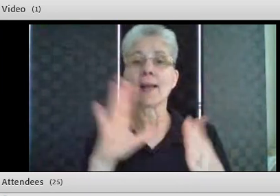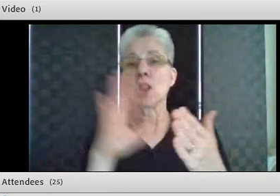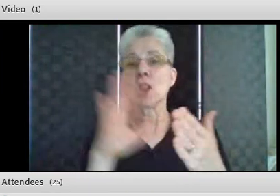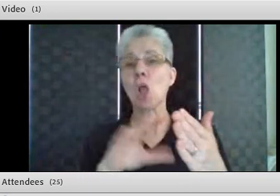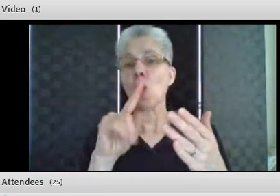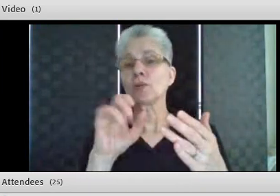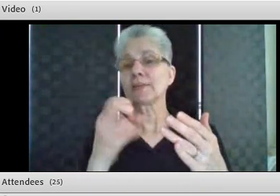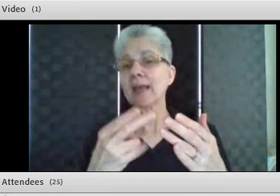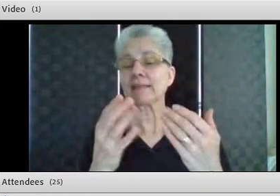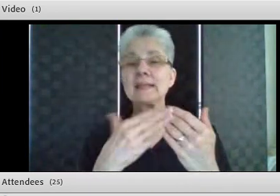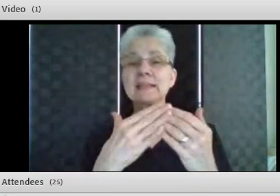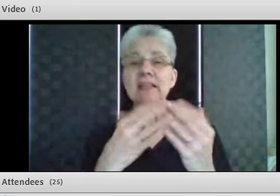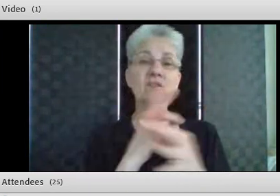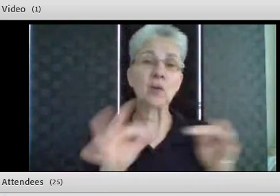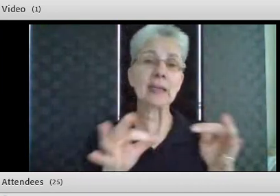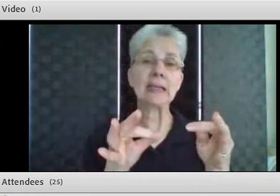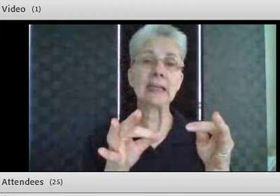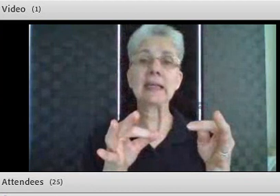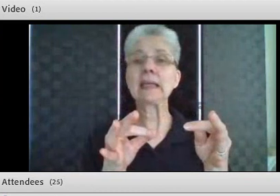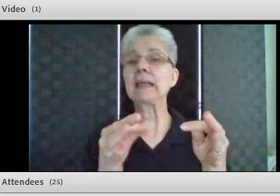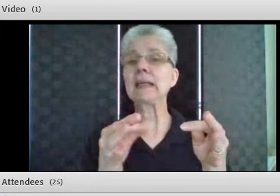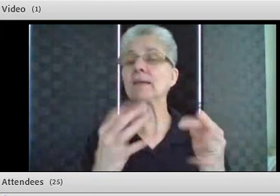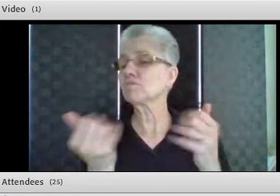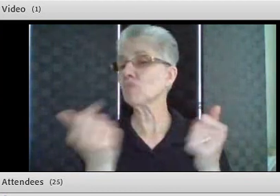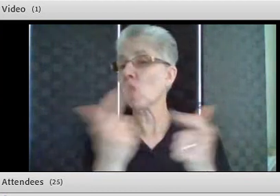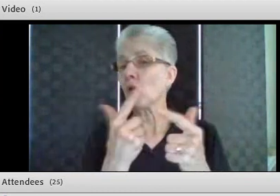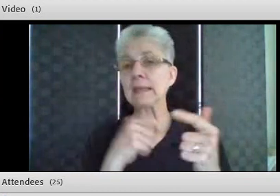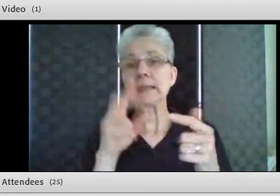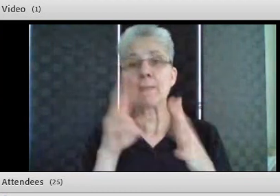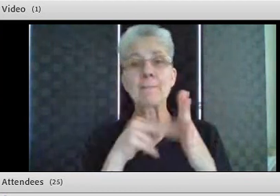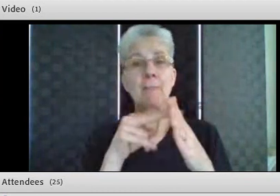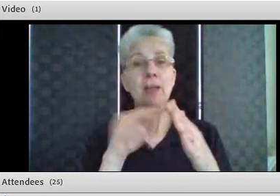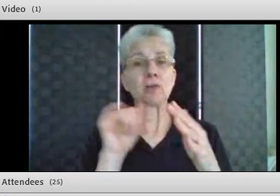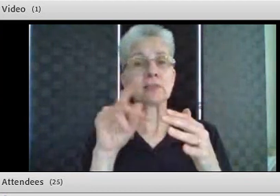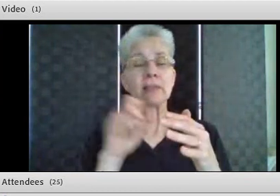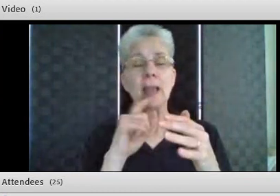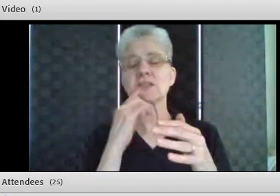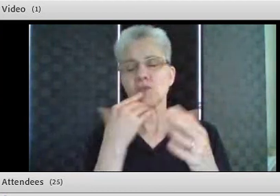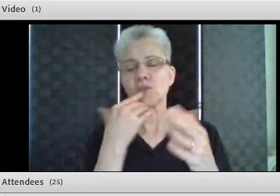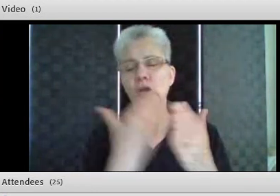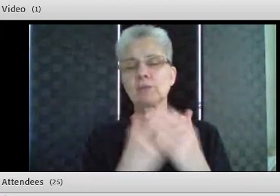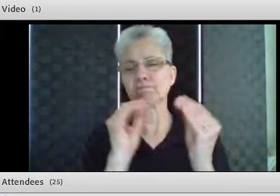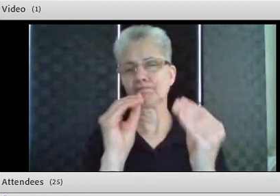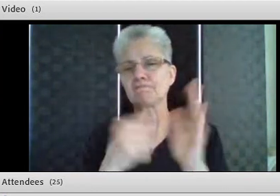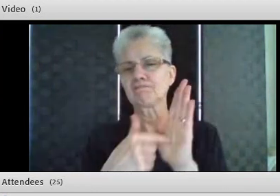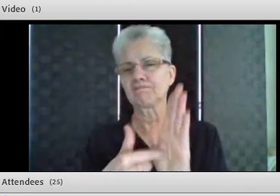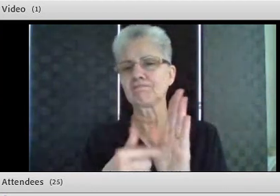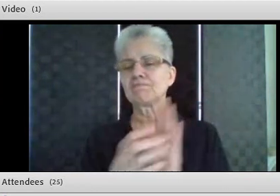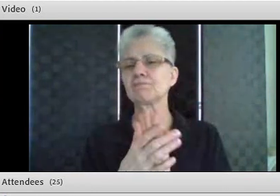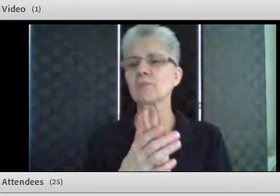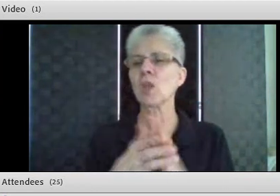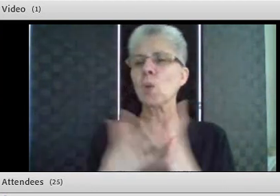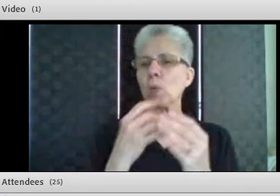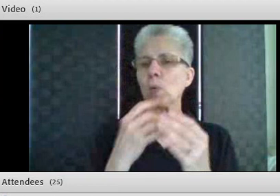and just doing music, and this one is pretty quiet, low-tech, easy, free. Maybe some painter's tape is all you need,